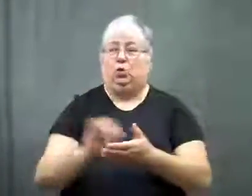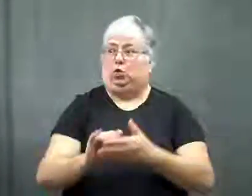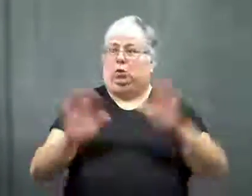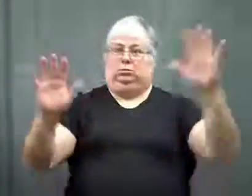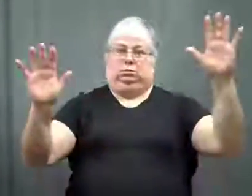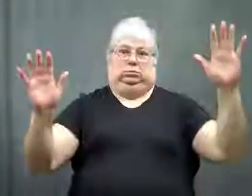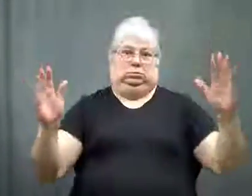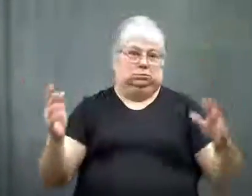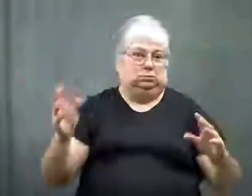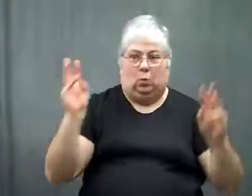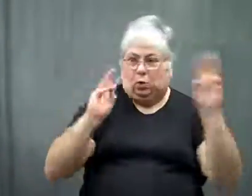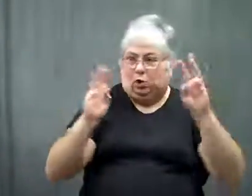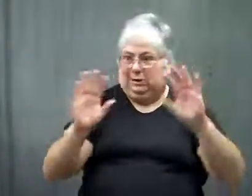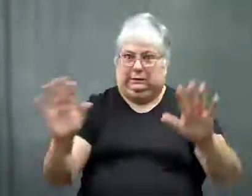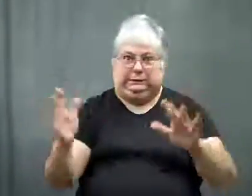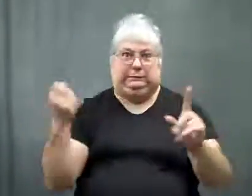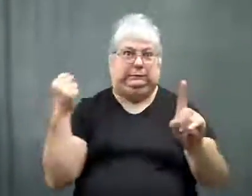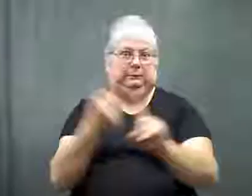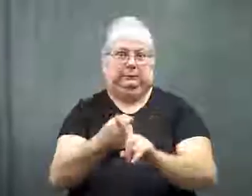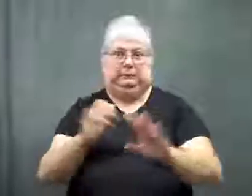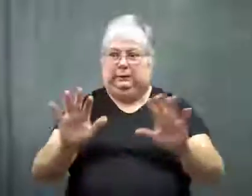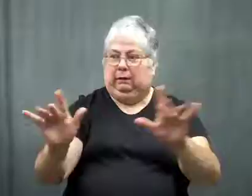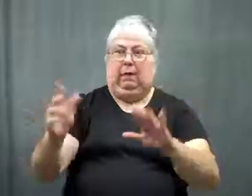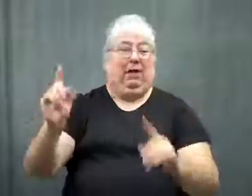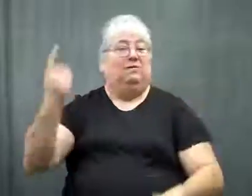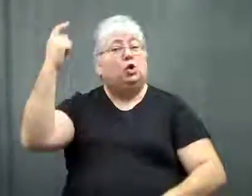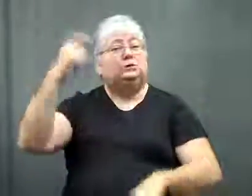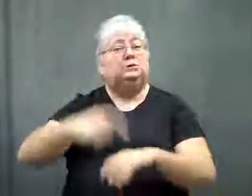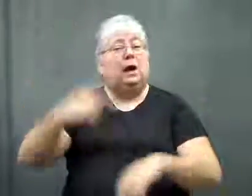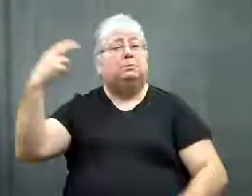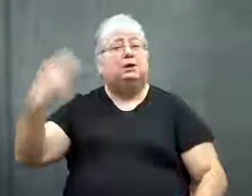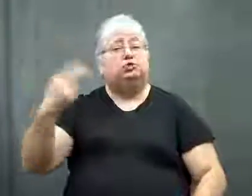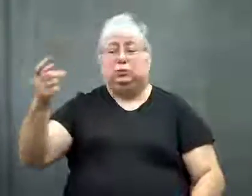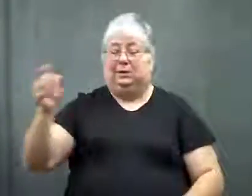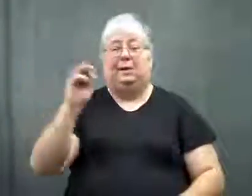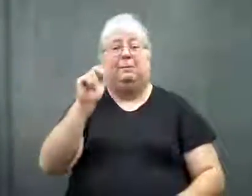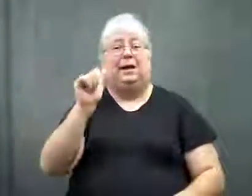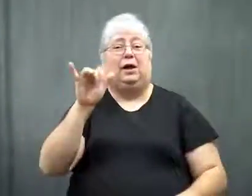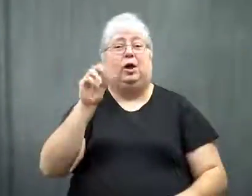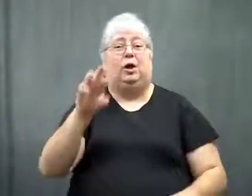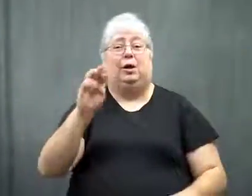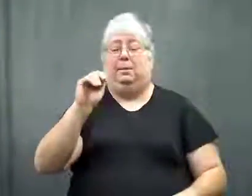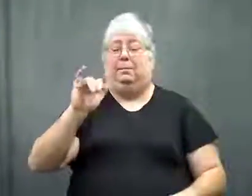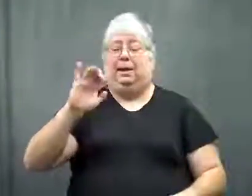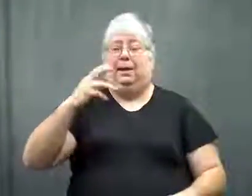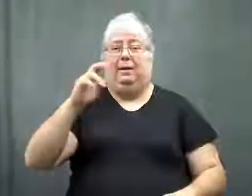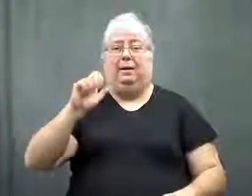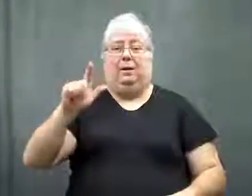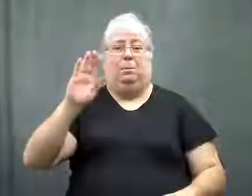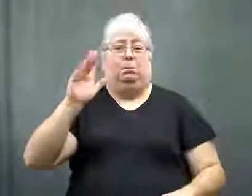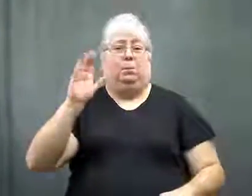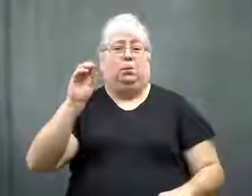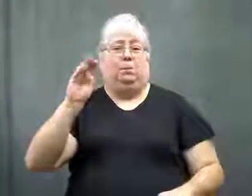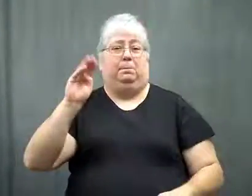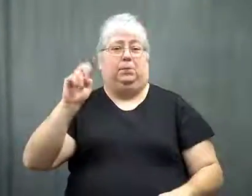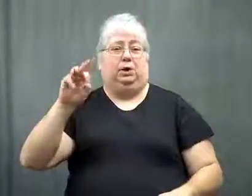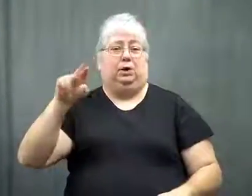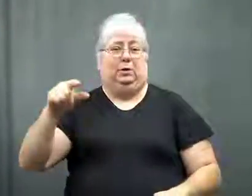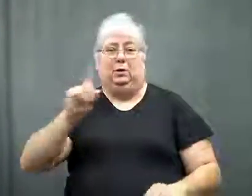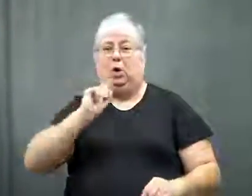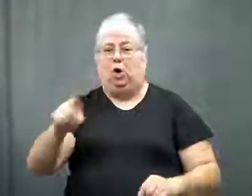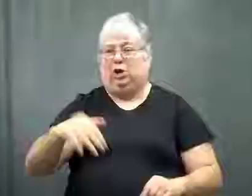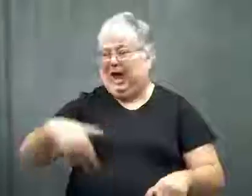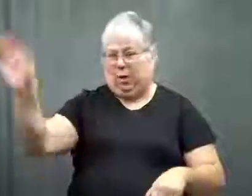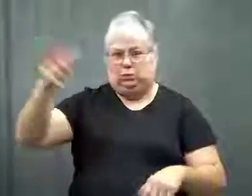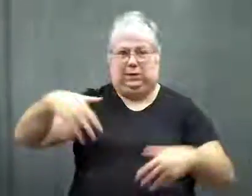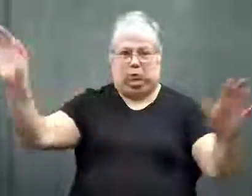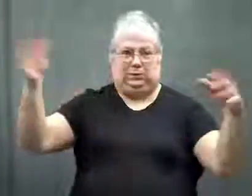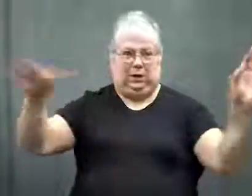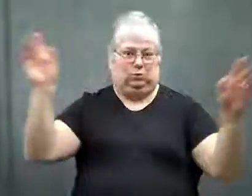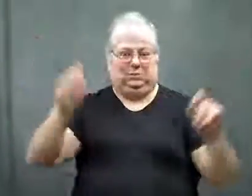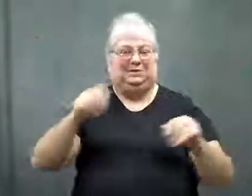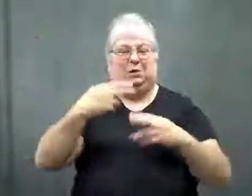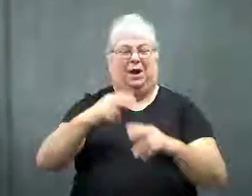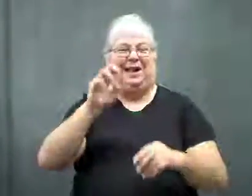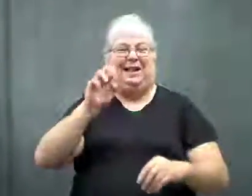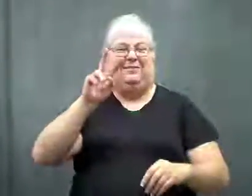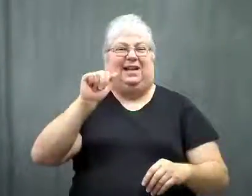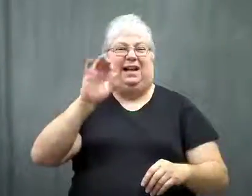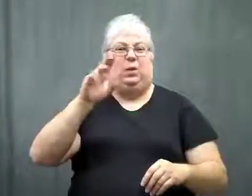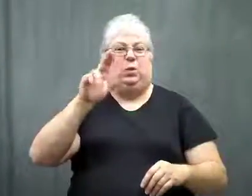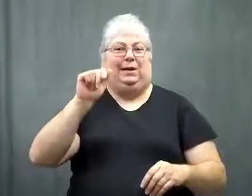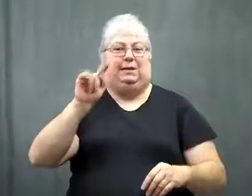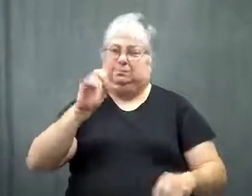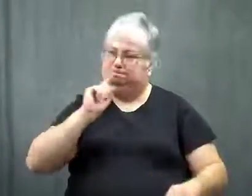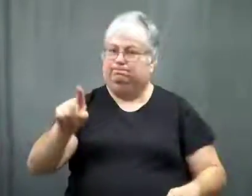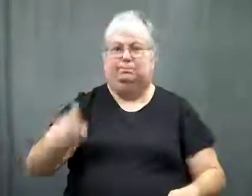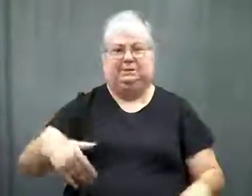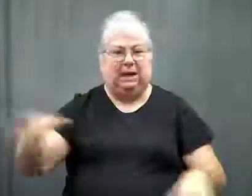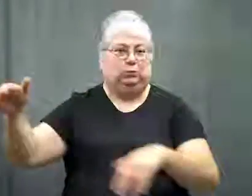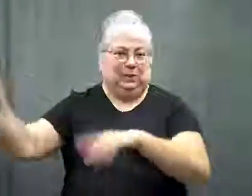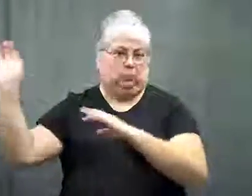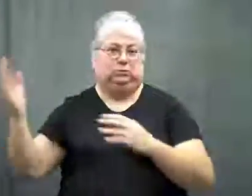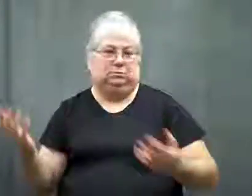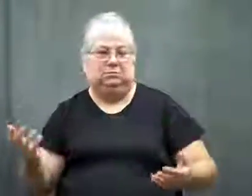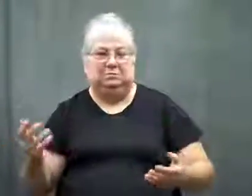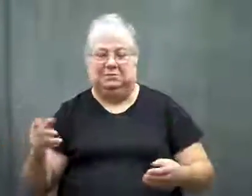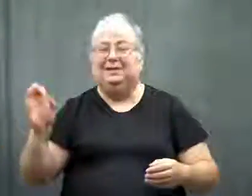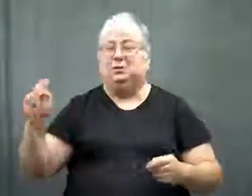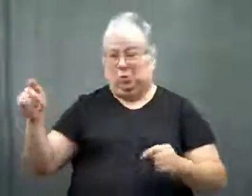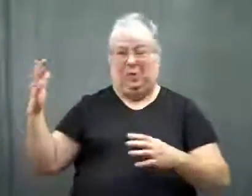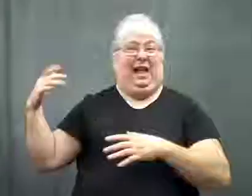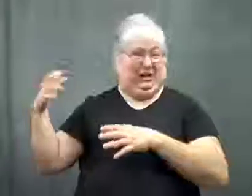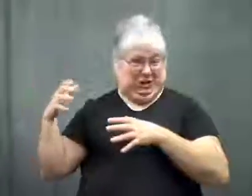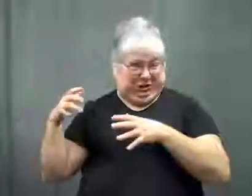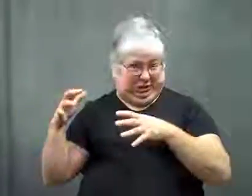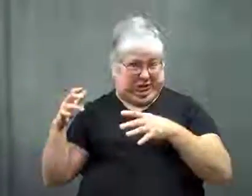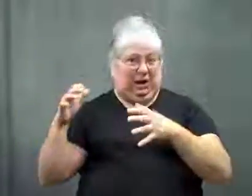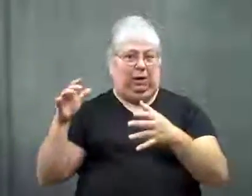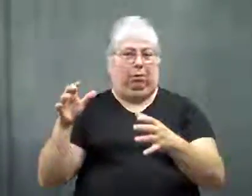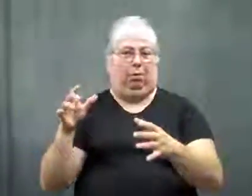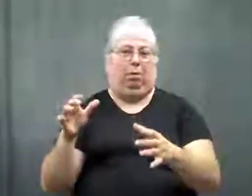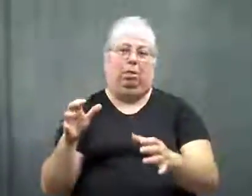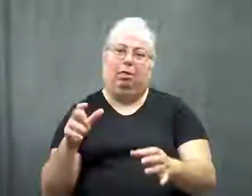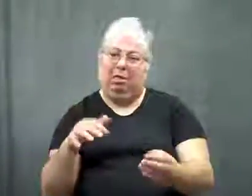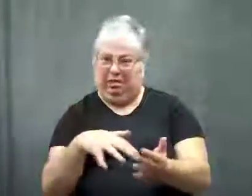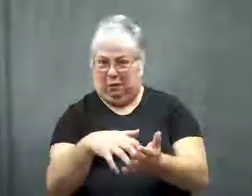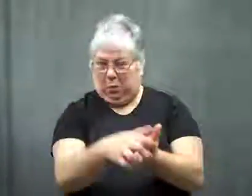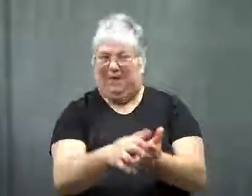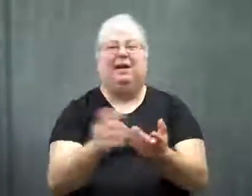New York was in a panic, and Mayor Michael Bloomberg ordered the first ever evacuations.